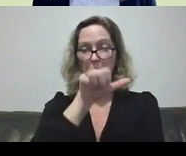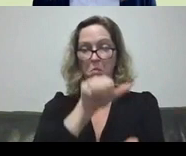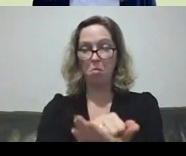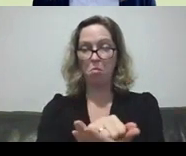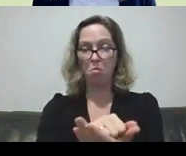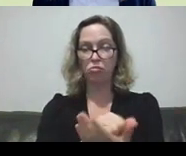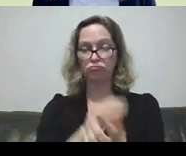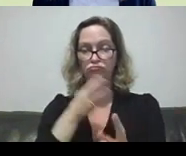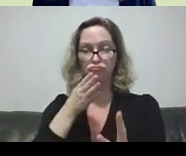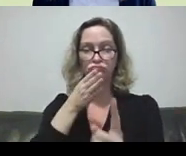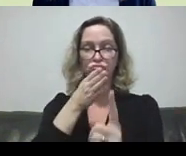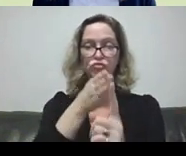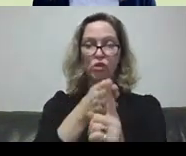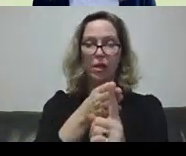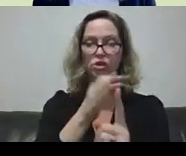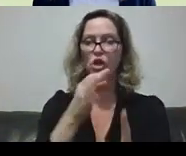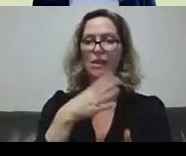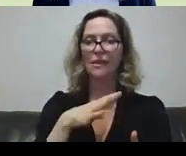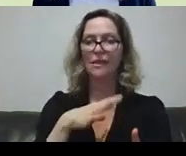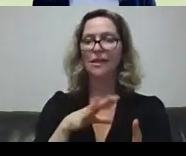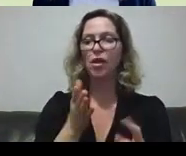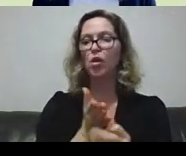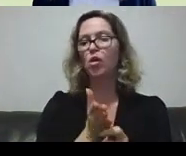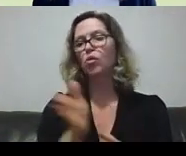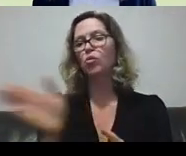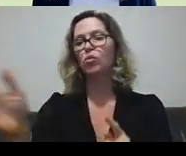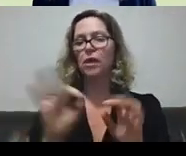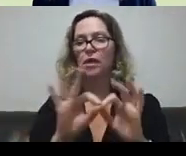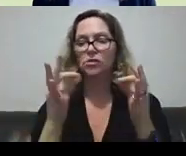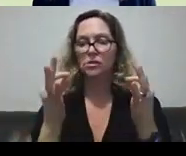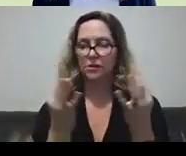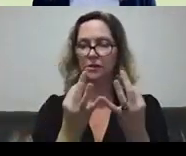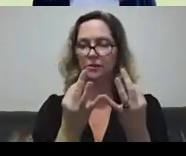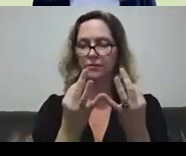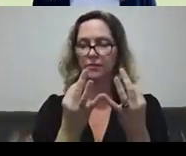area where you need to learn a little bit more but it once you have all the